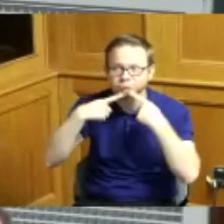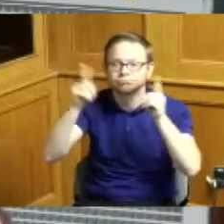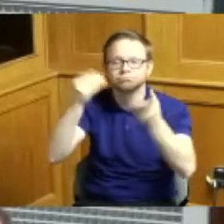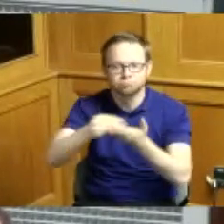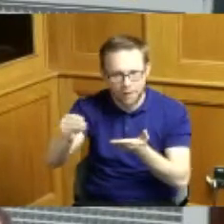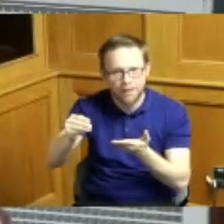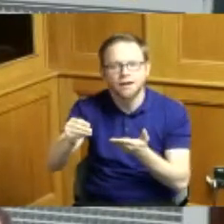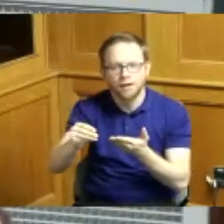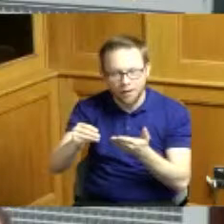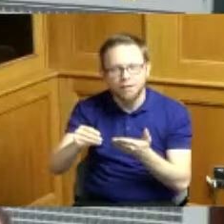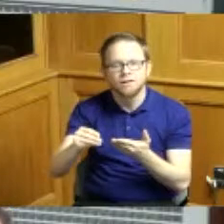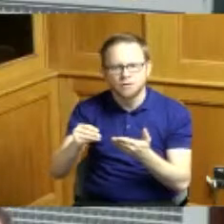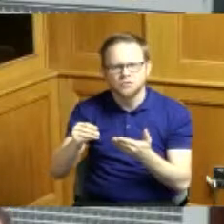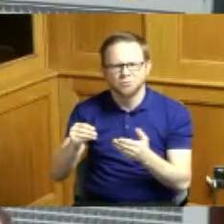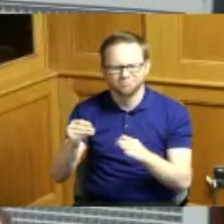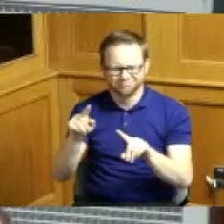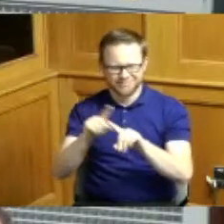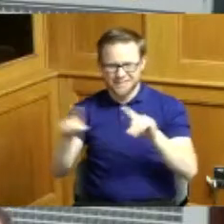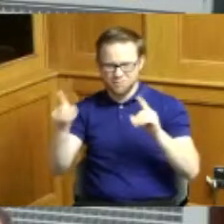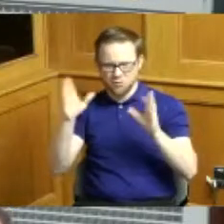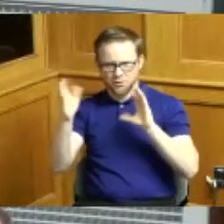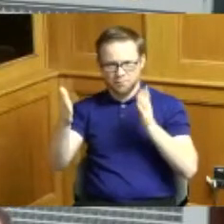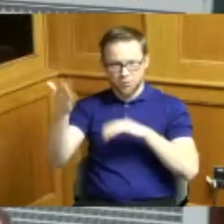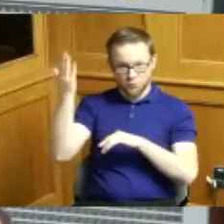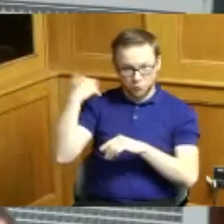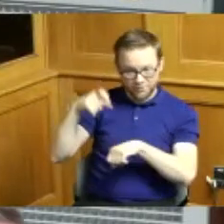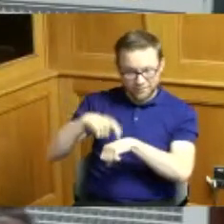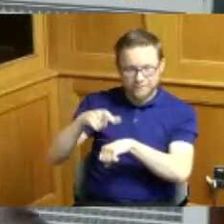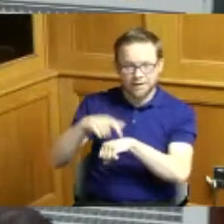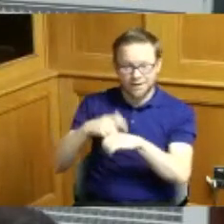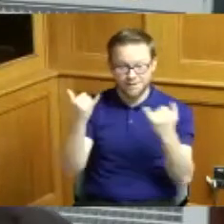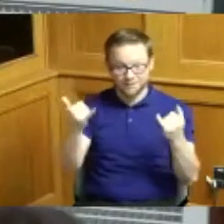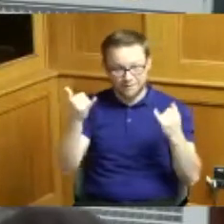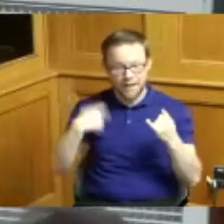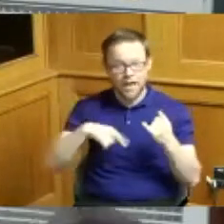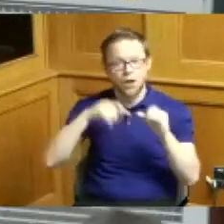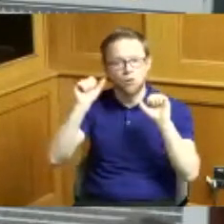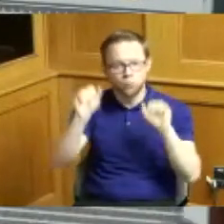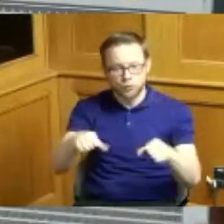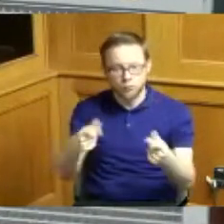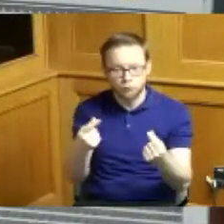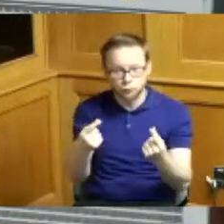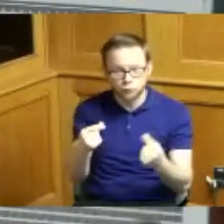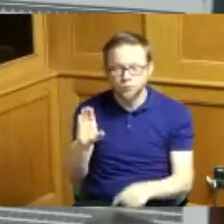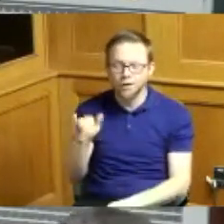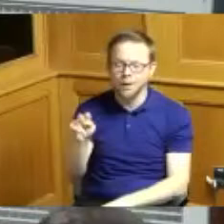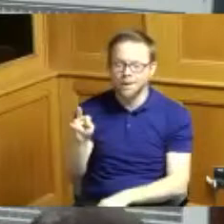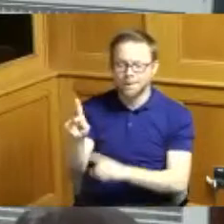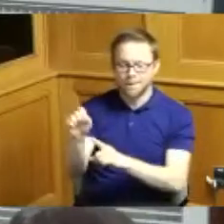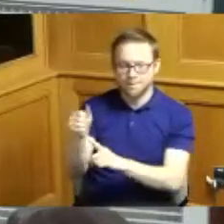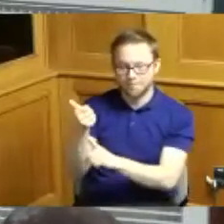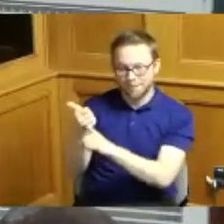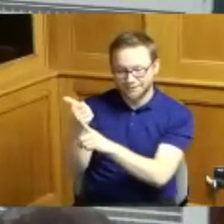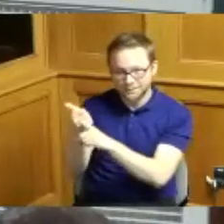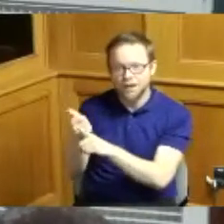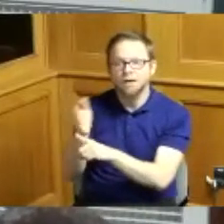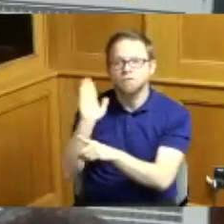in the previous crisis and where we are able to work with banks that allow the homeowners to keep